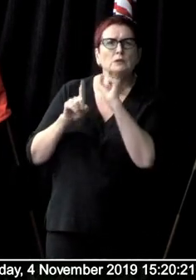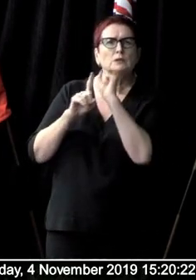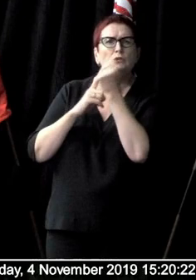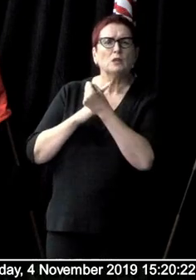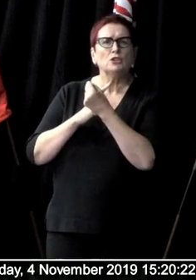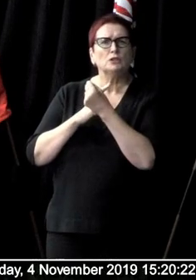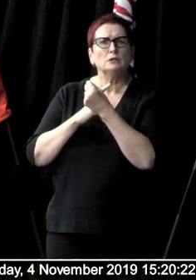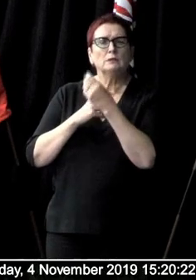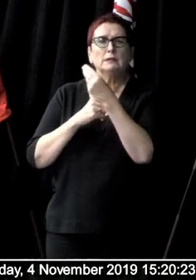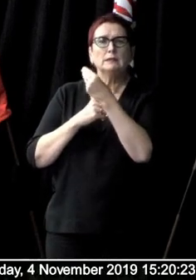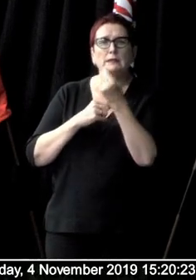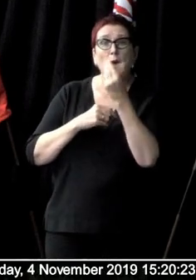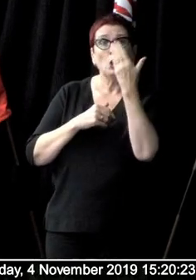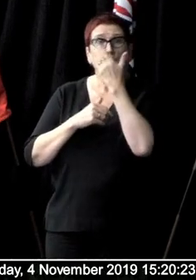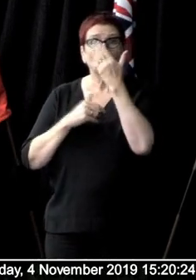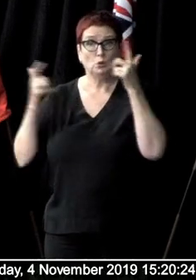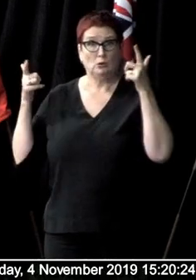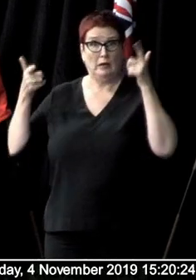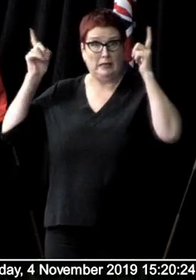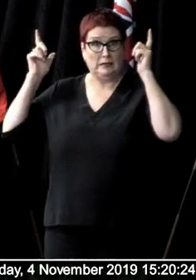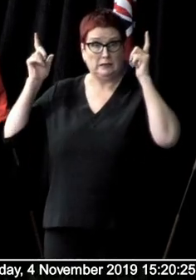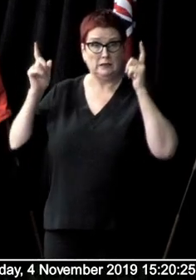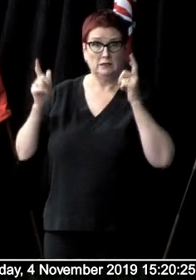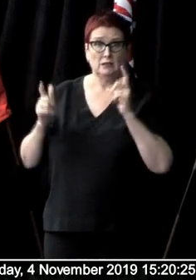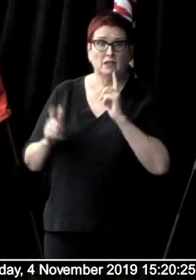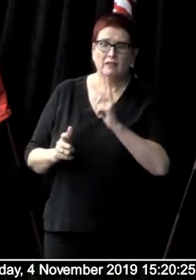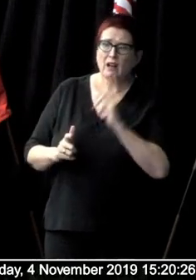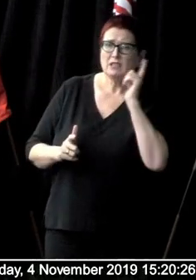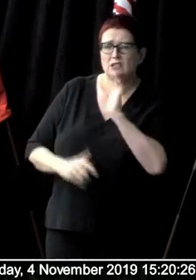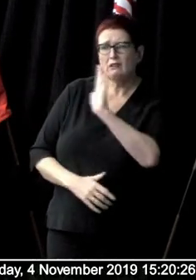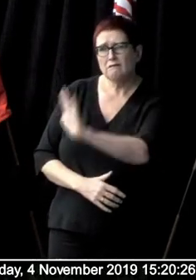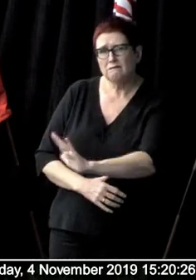expressed sympathy for the wellbeing of the teacher rather than the student in the